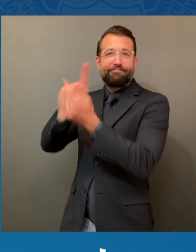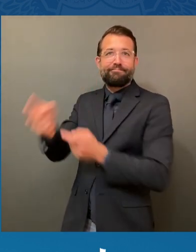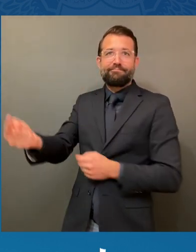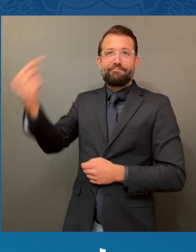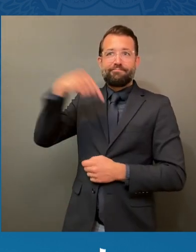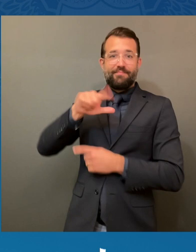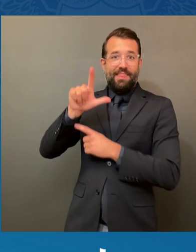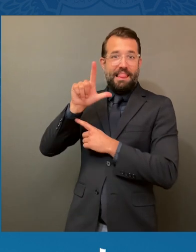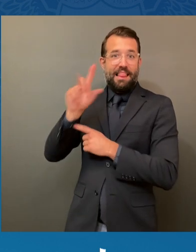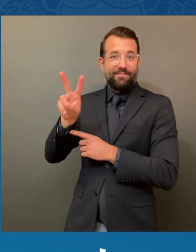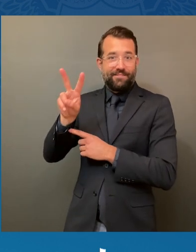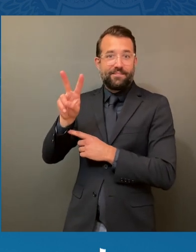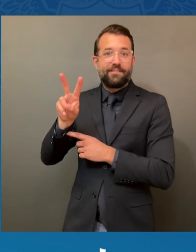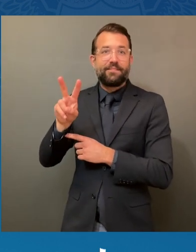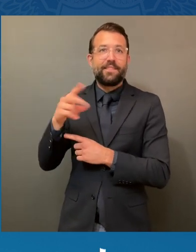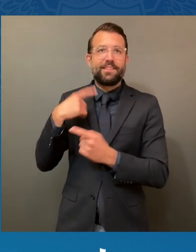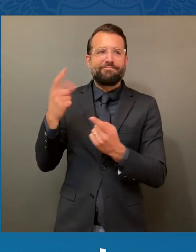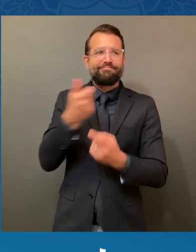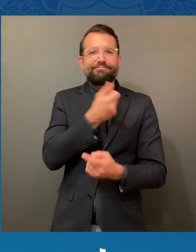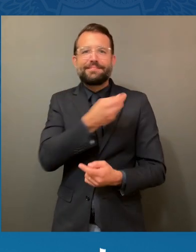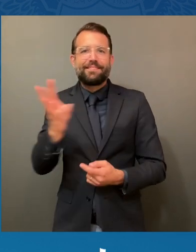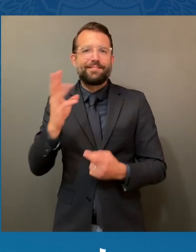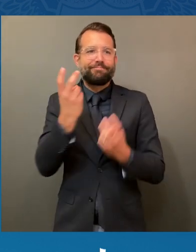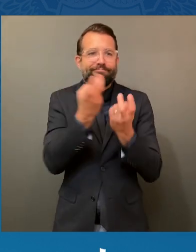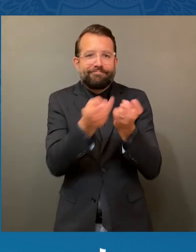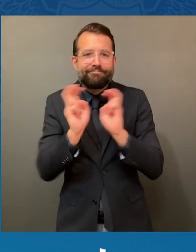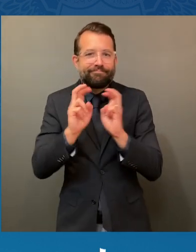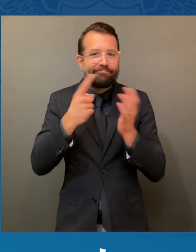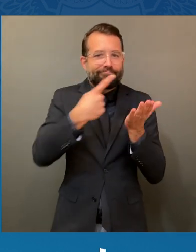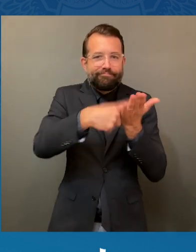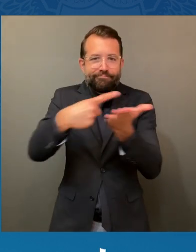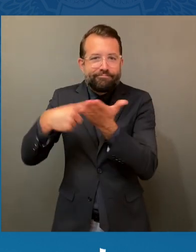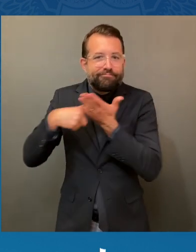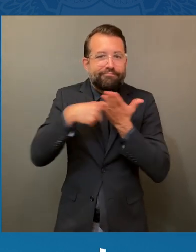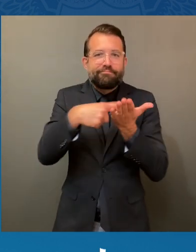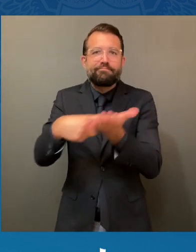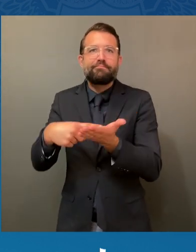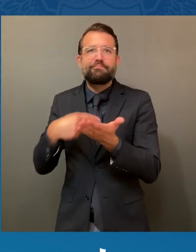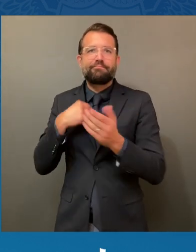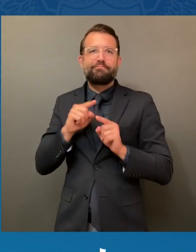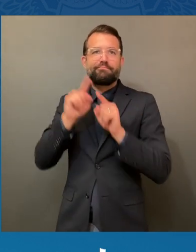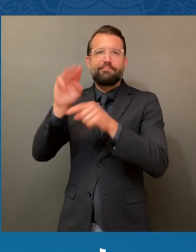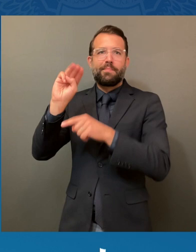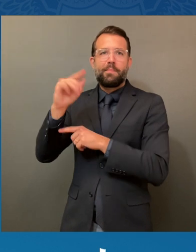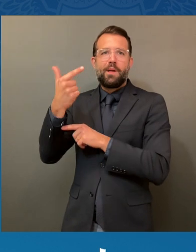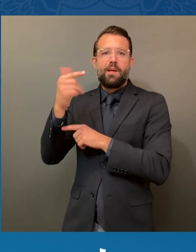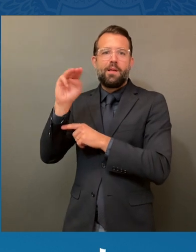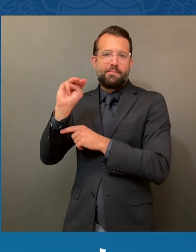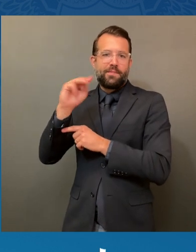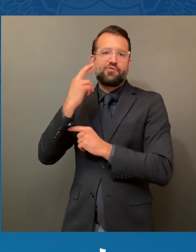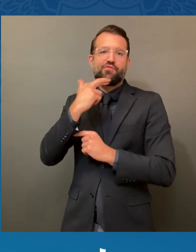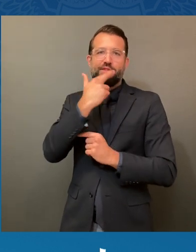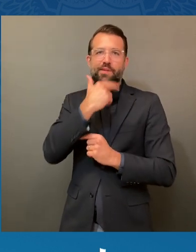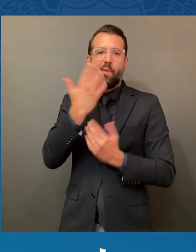and I was glad to be in that number. She When I went over to the MGM, to the restaurant, and I waited for her to show up and I can't tell you all.